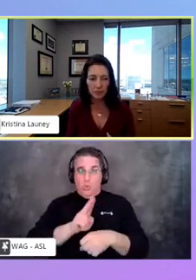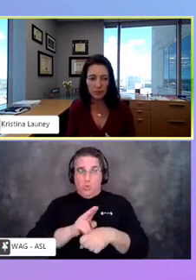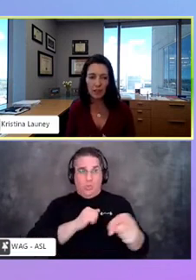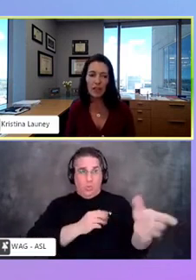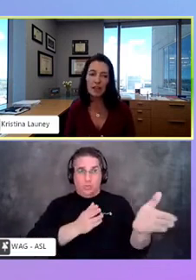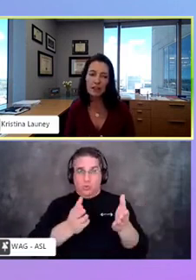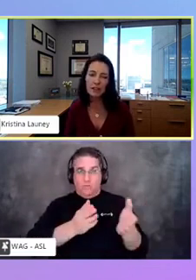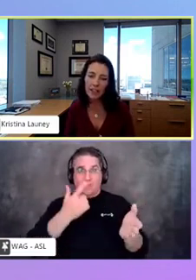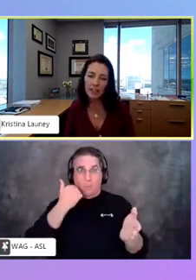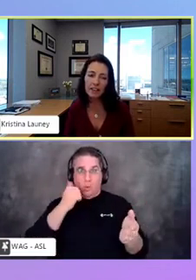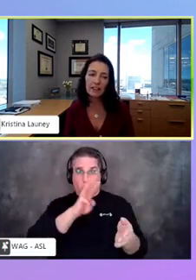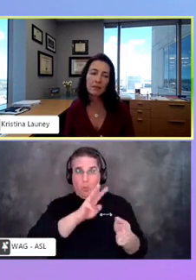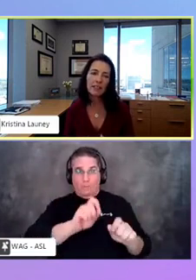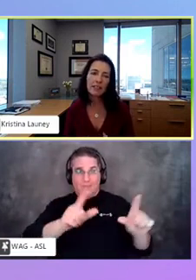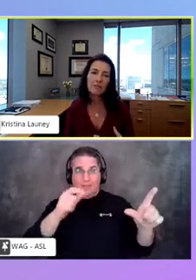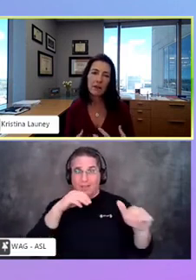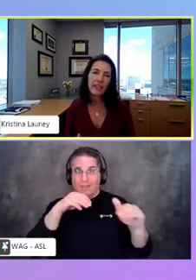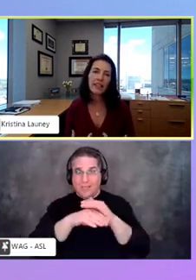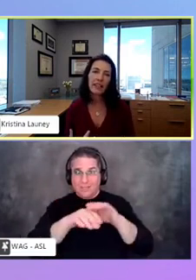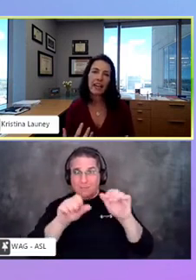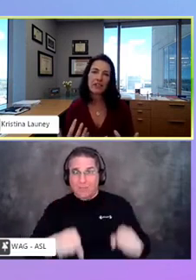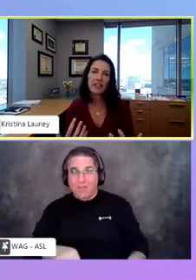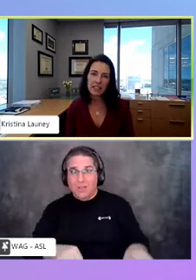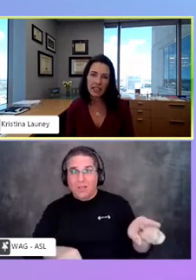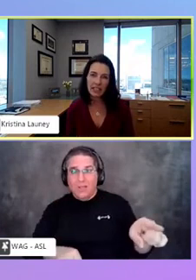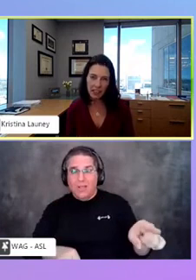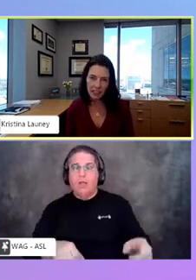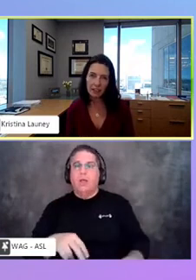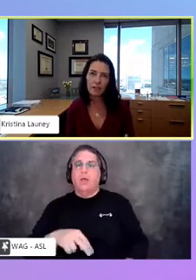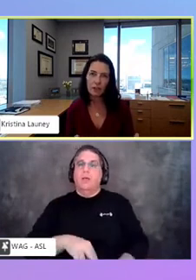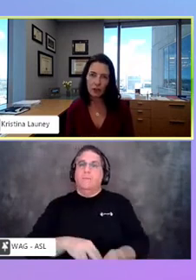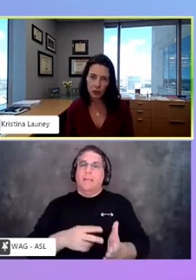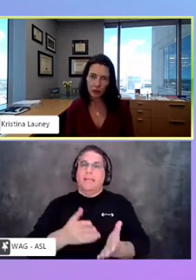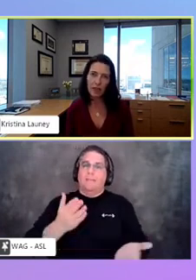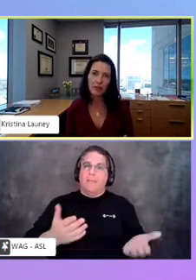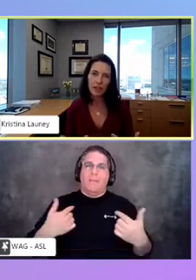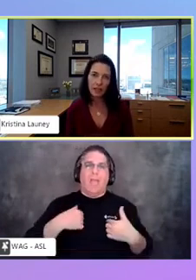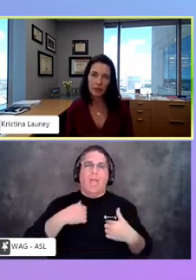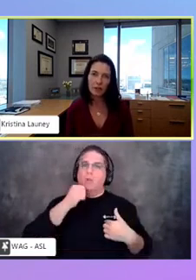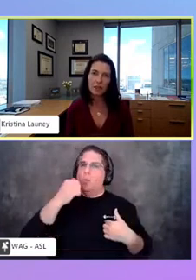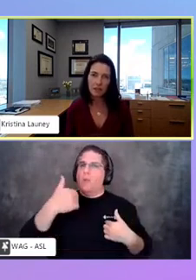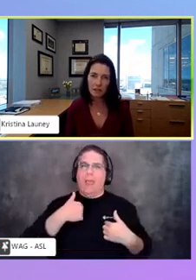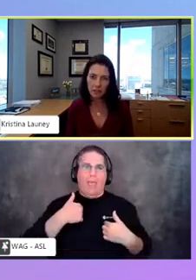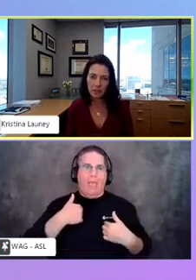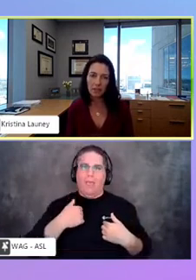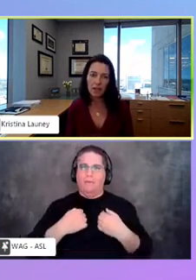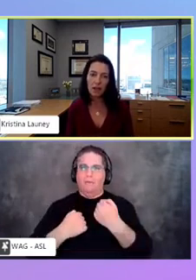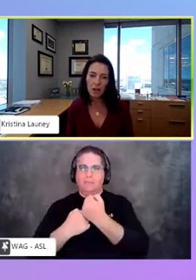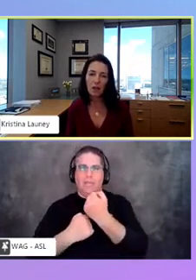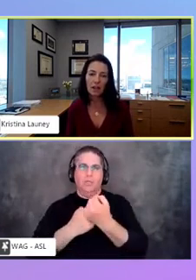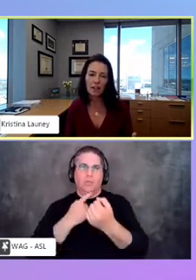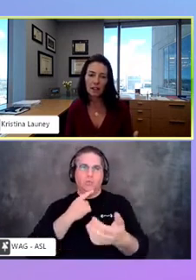that is available. If the plaintiff can't ever use these services of the business whose website is not